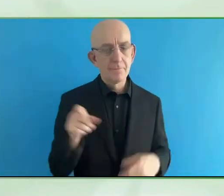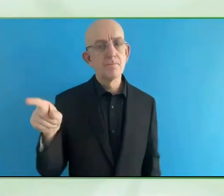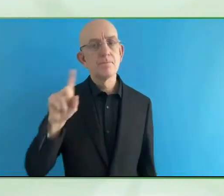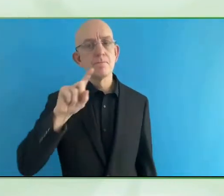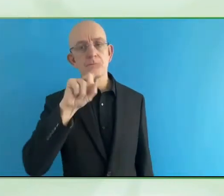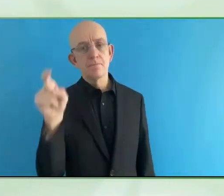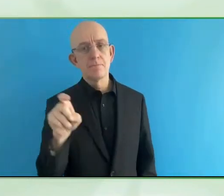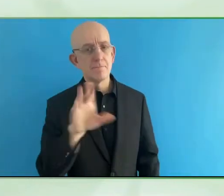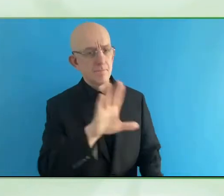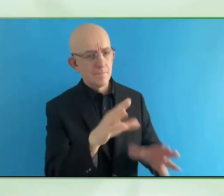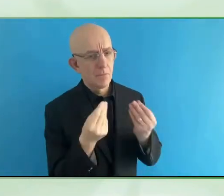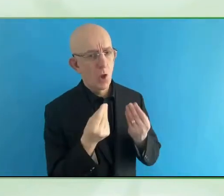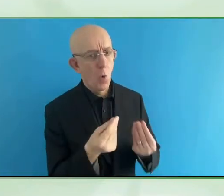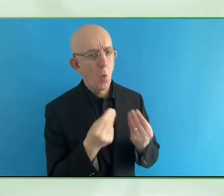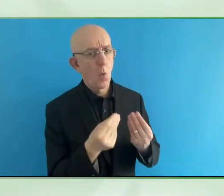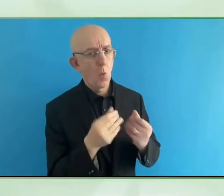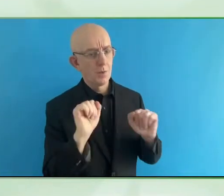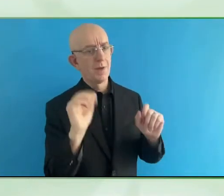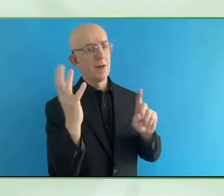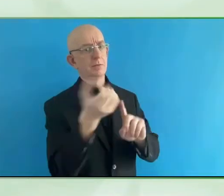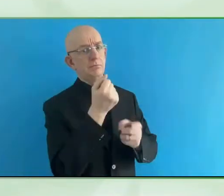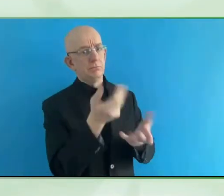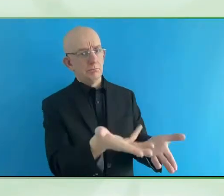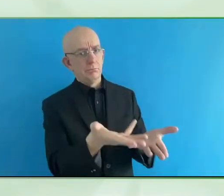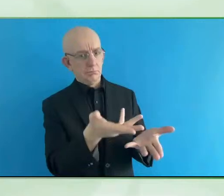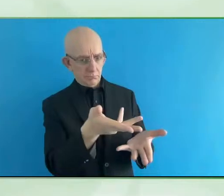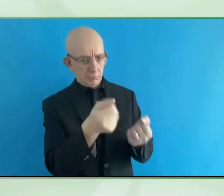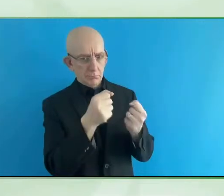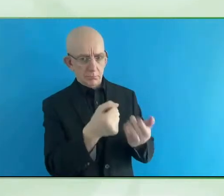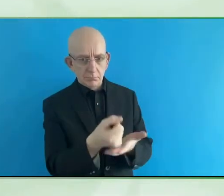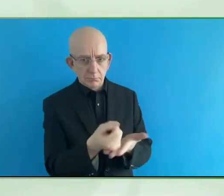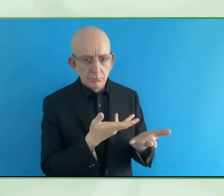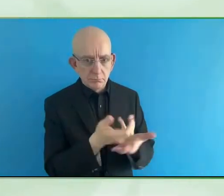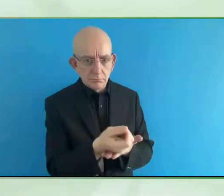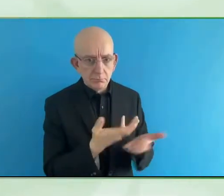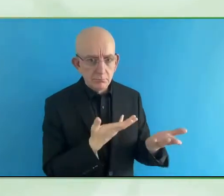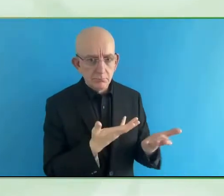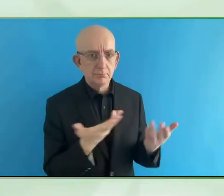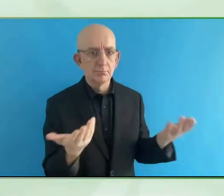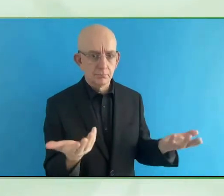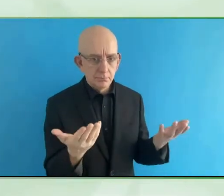Like you say with so many things, but seriously, designing and inclusion, that is just the